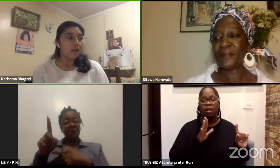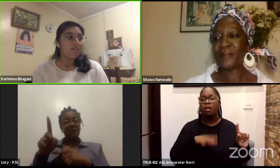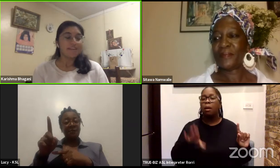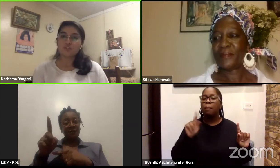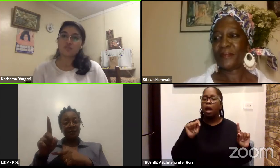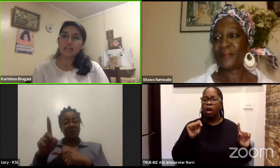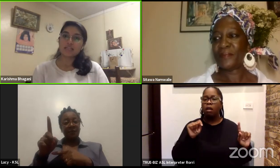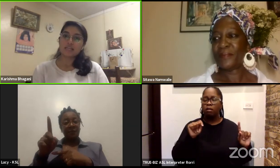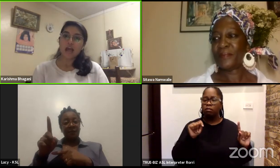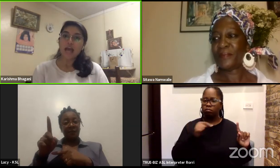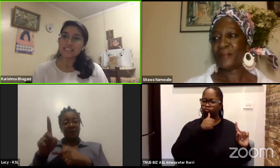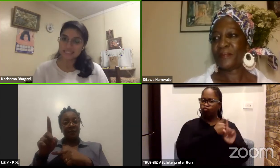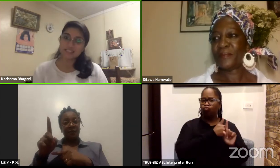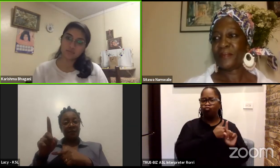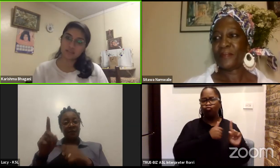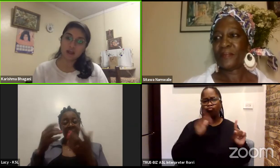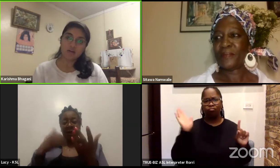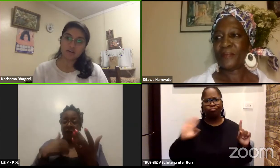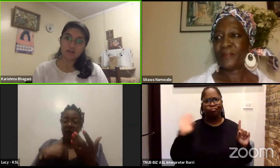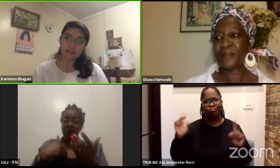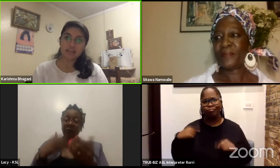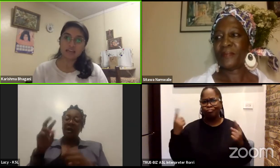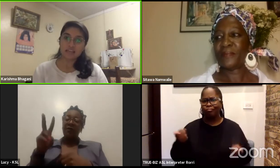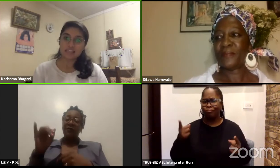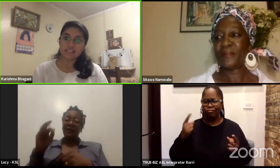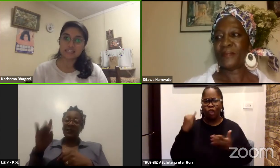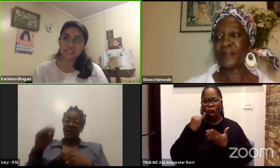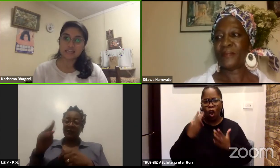a veteran artist within our Kenyan theater scene here